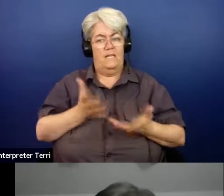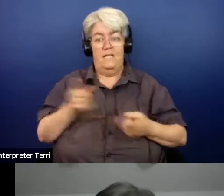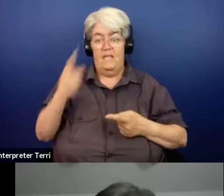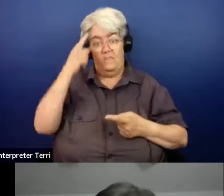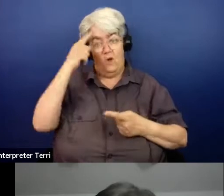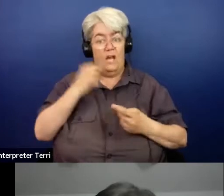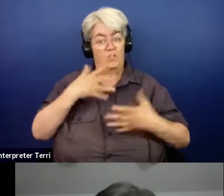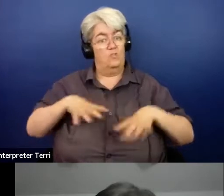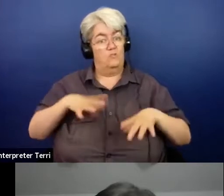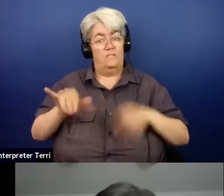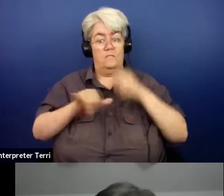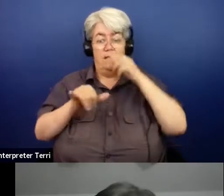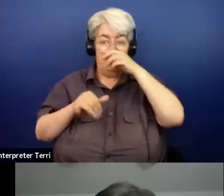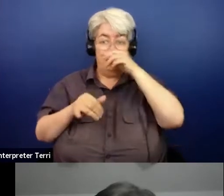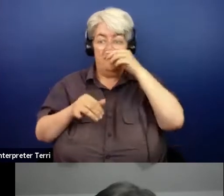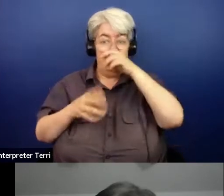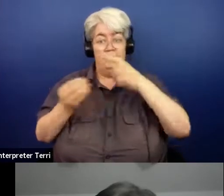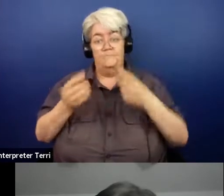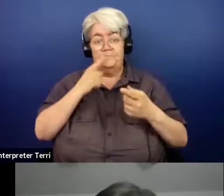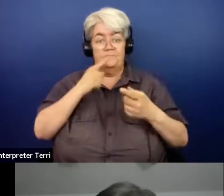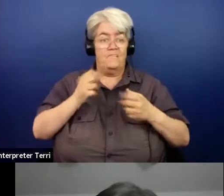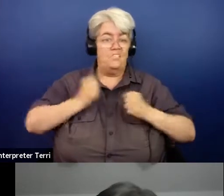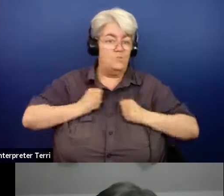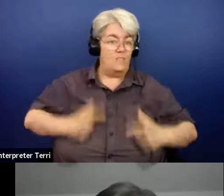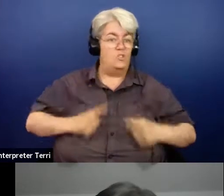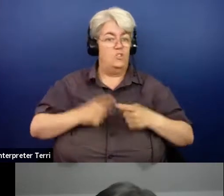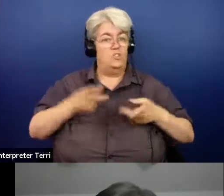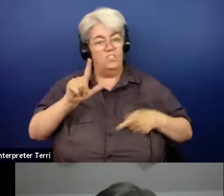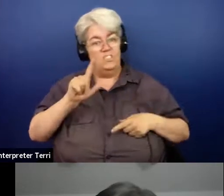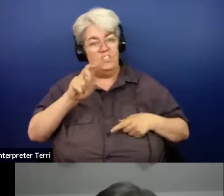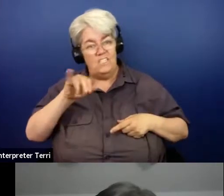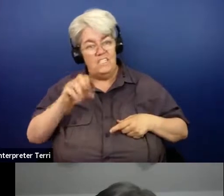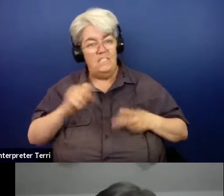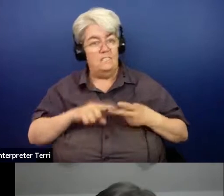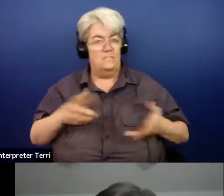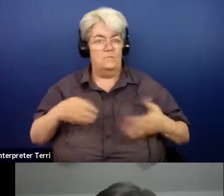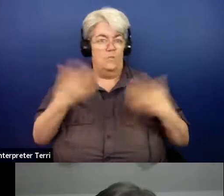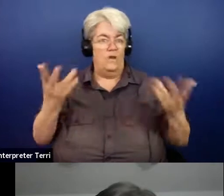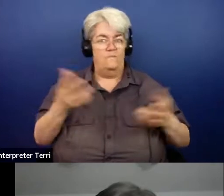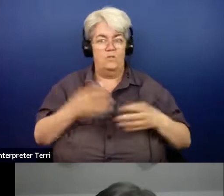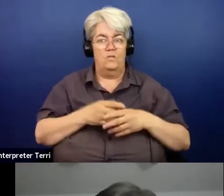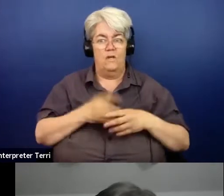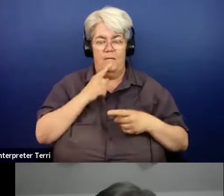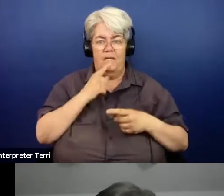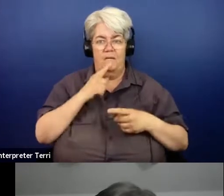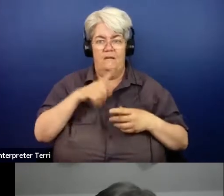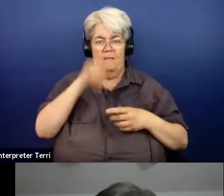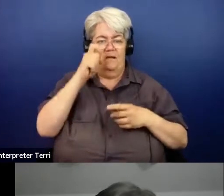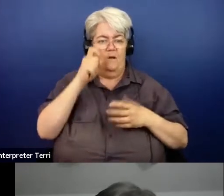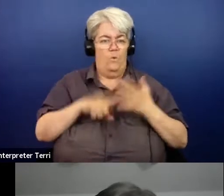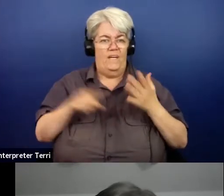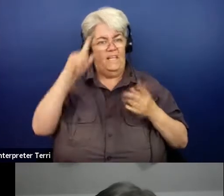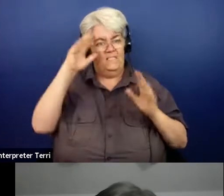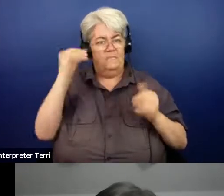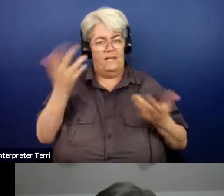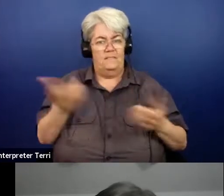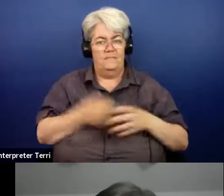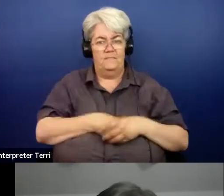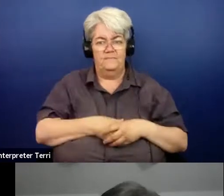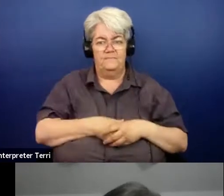dress like in a sweatshirt and jeans. I don't know. It just baffled me.